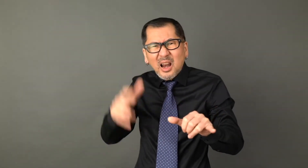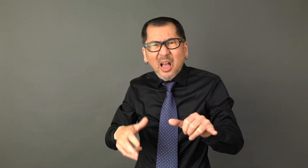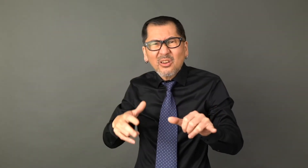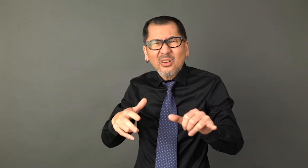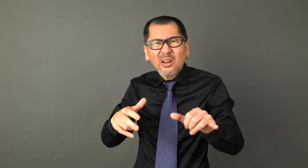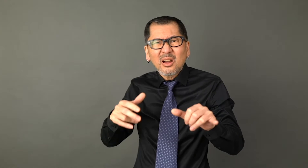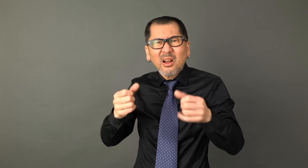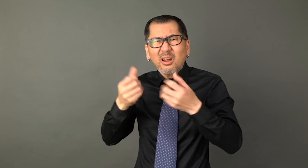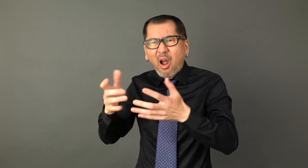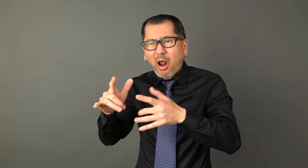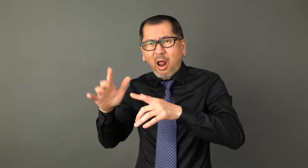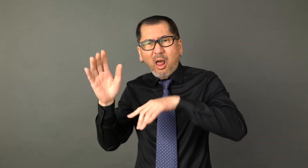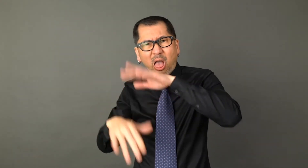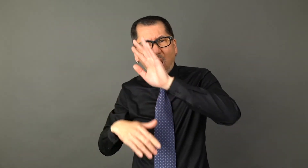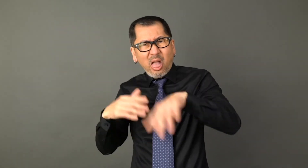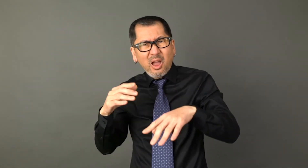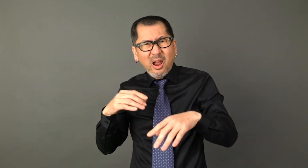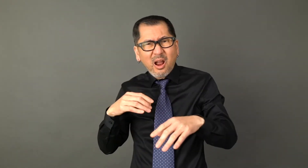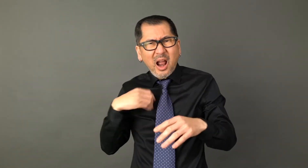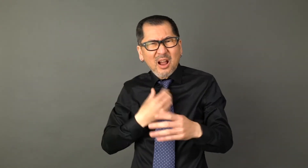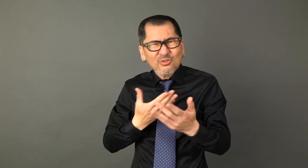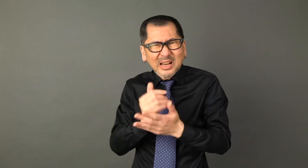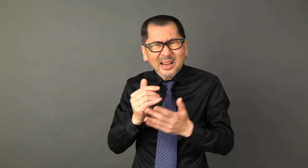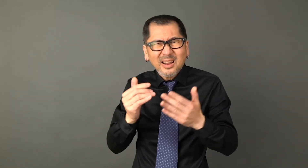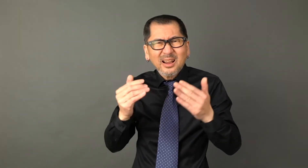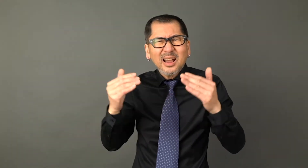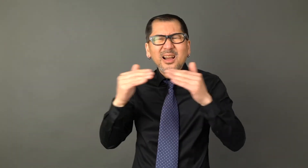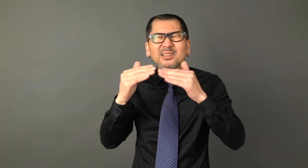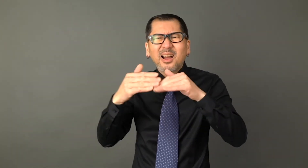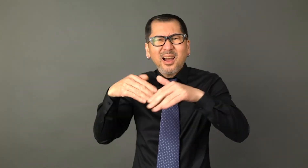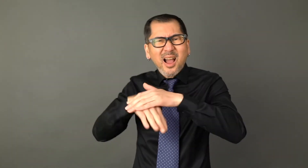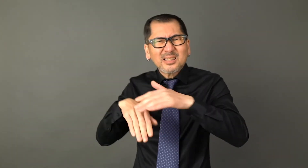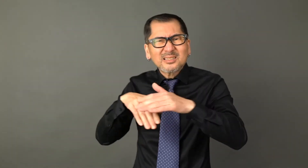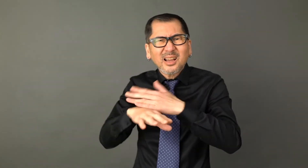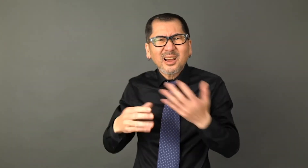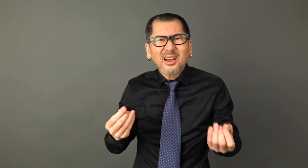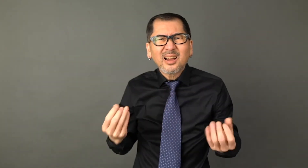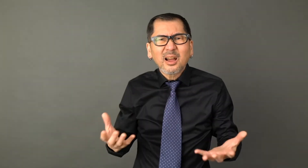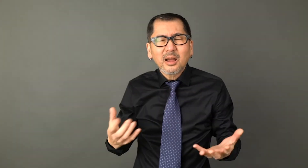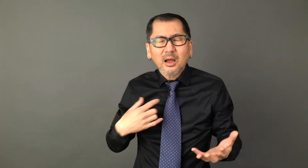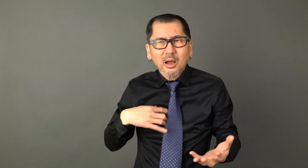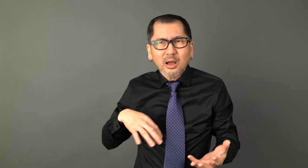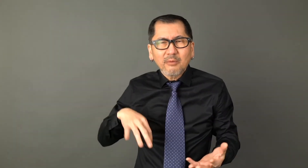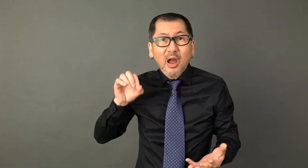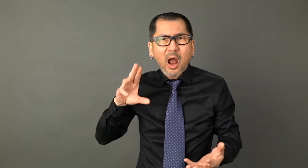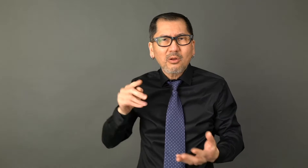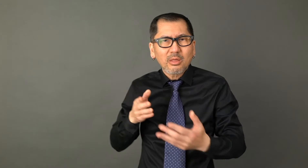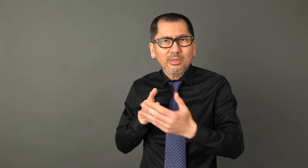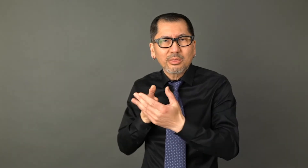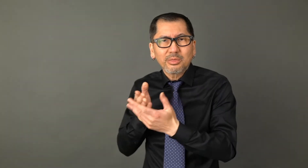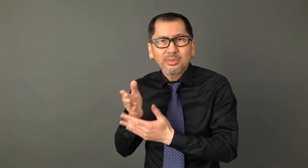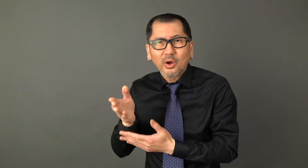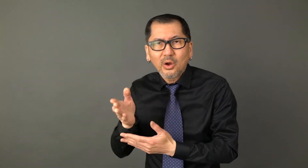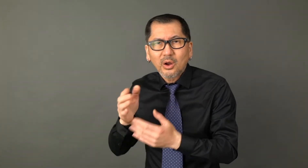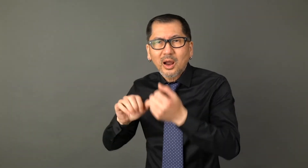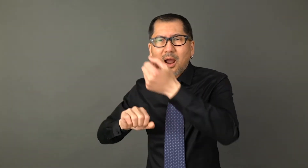and dismissive to our rights for equal access. I learned through an advocate